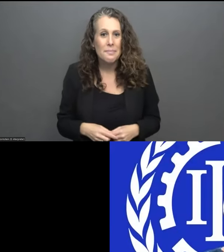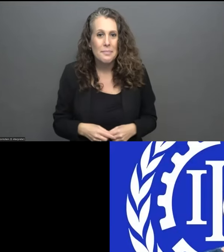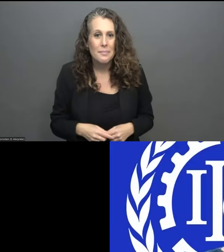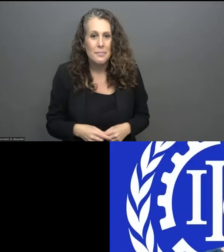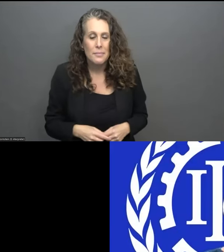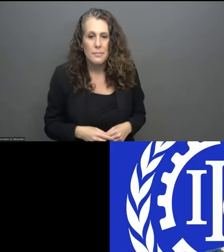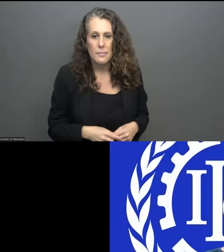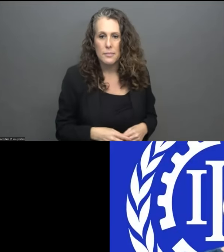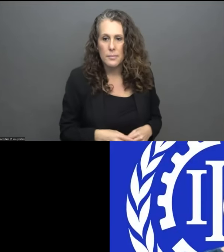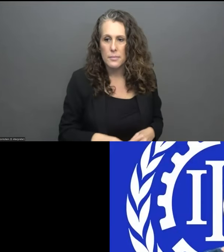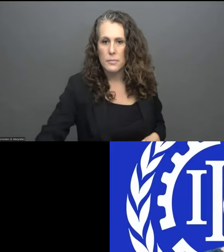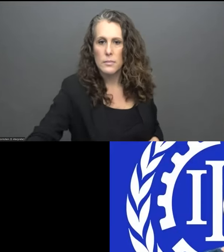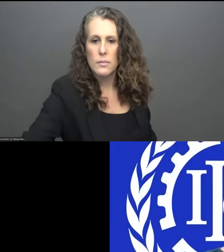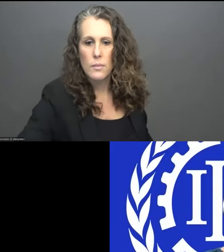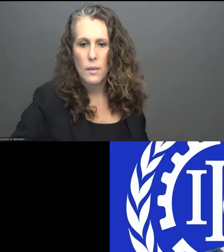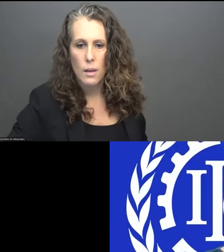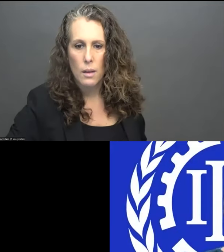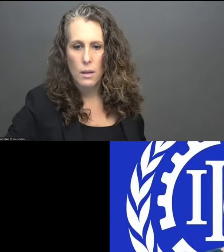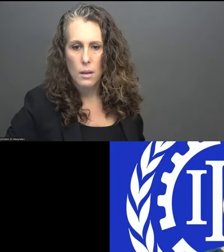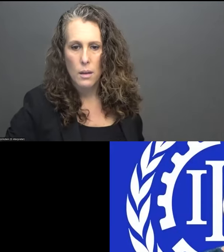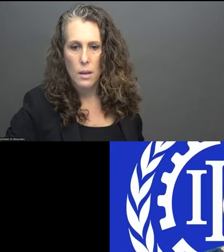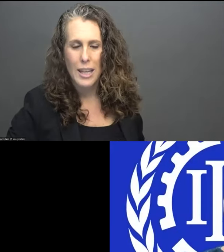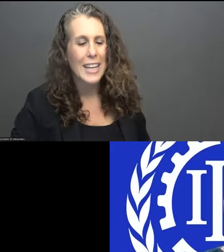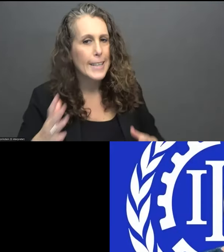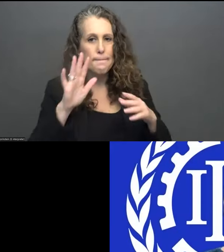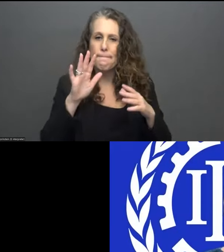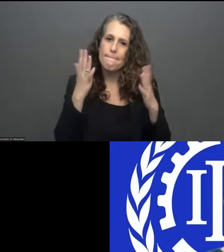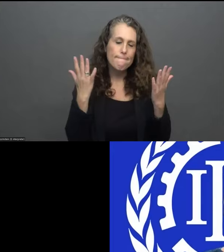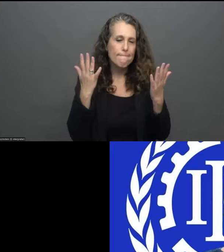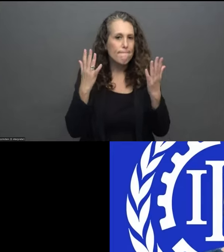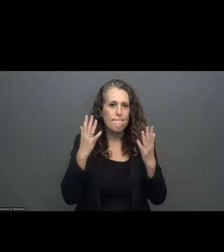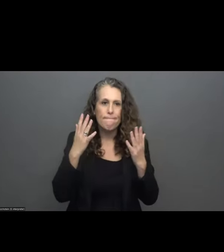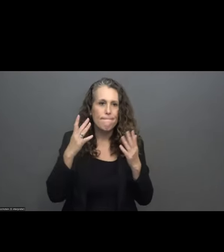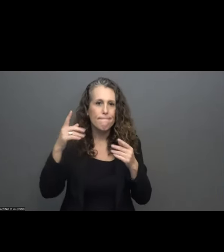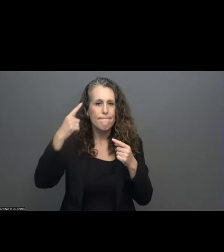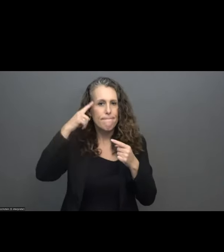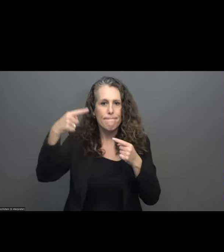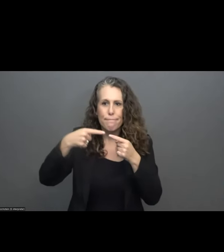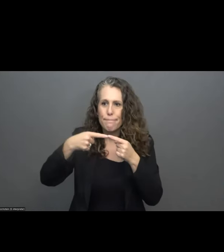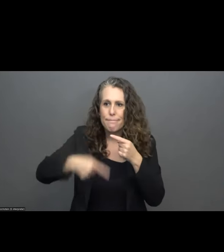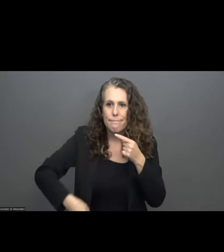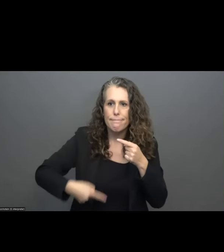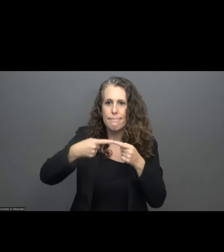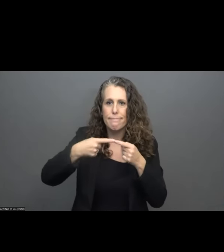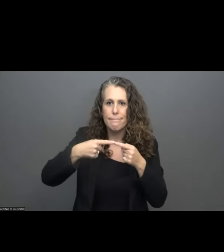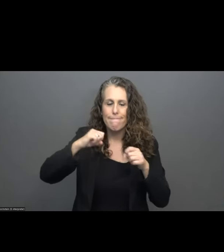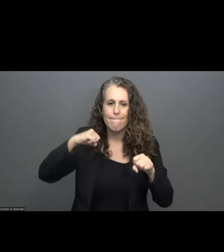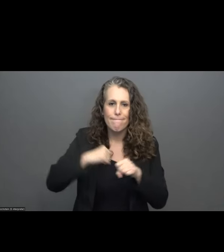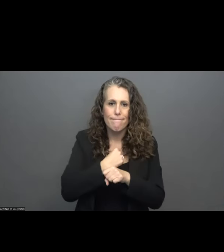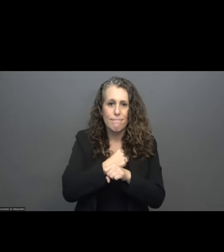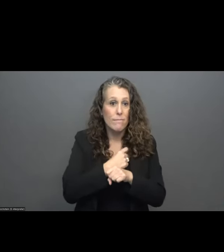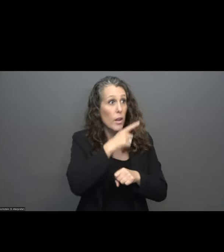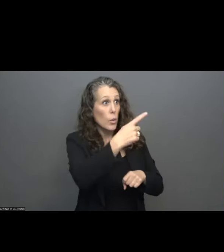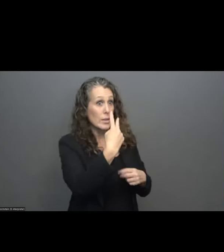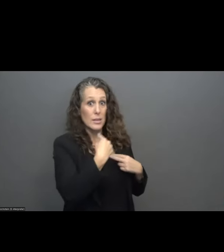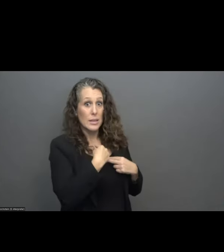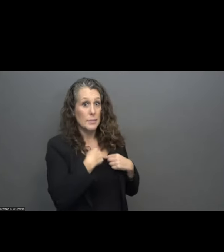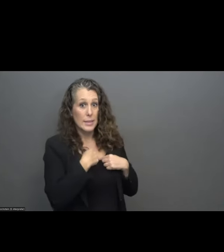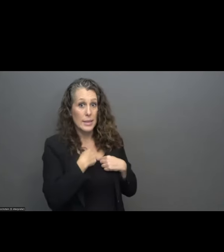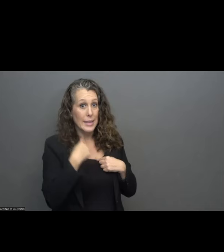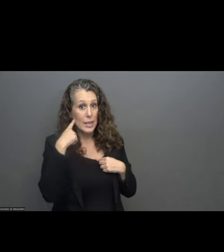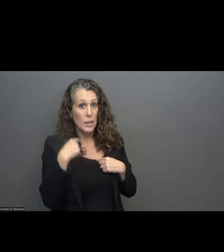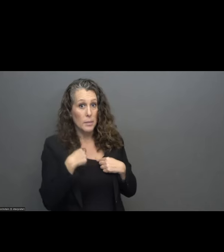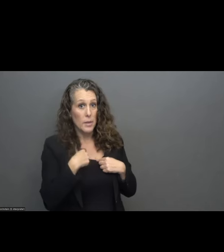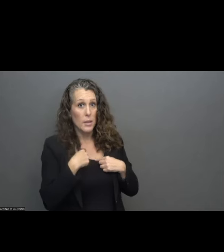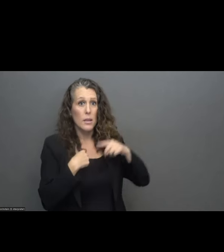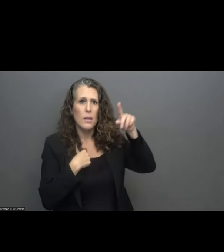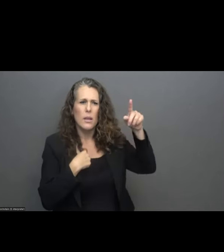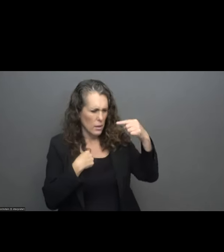10:28:26 You've lost me. 10:28:28 It's saying the host title level.